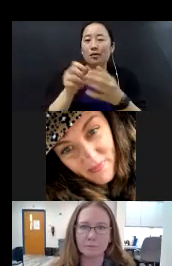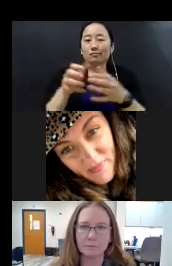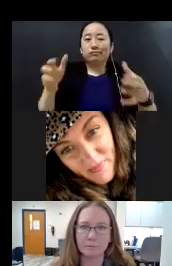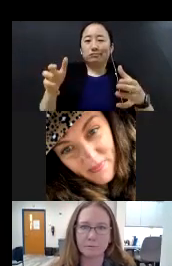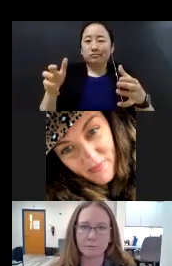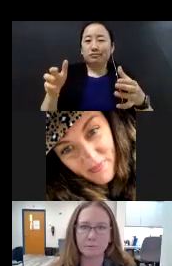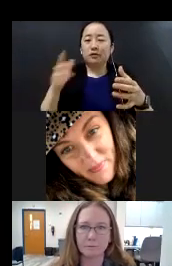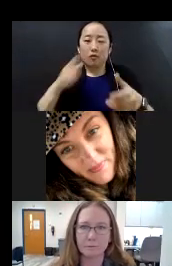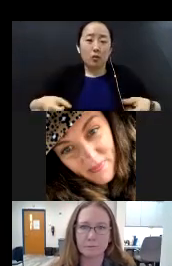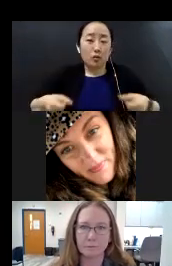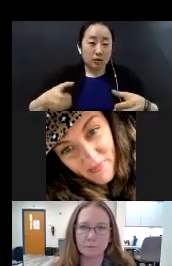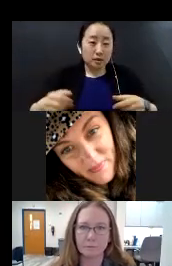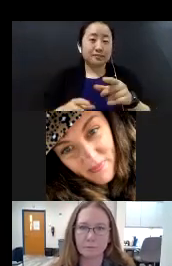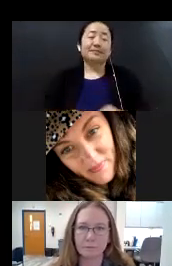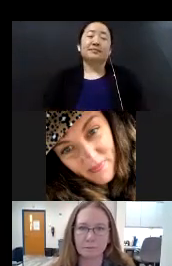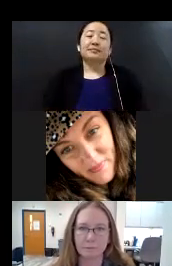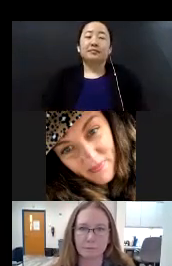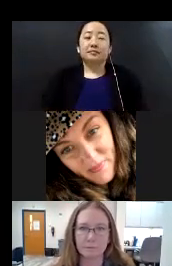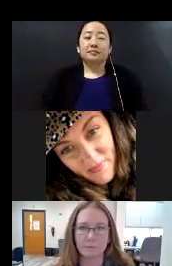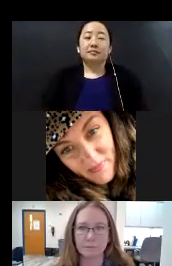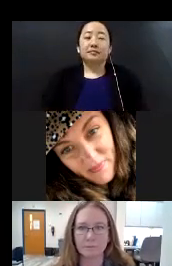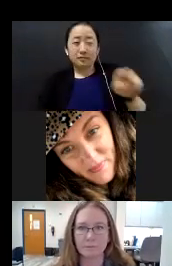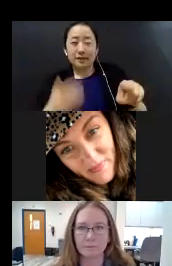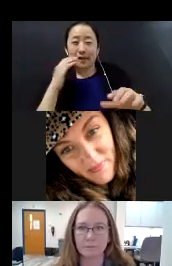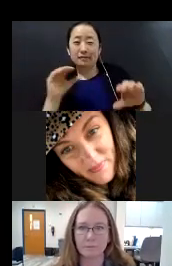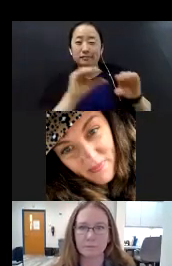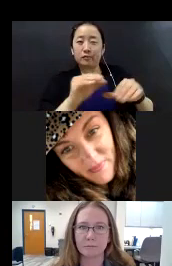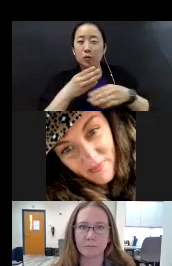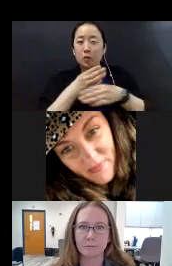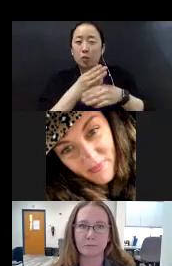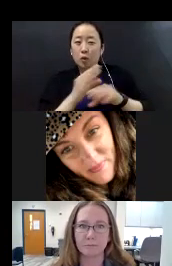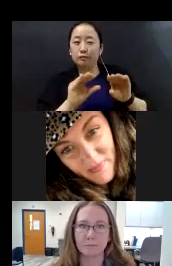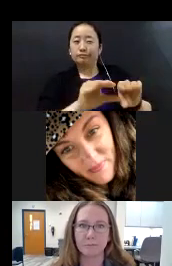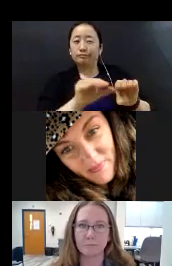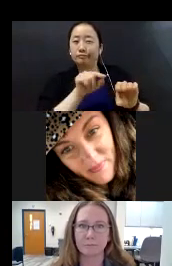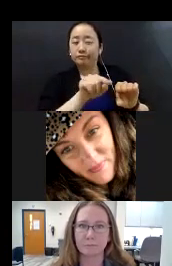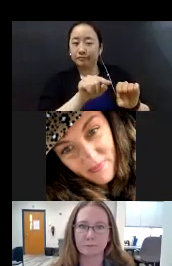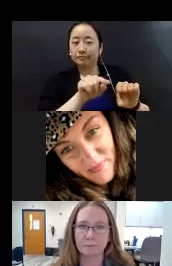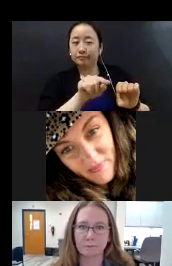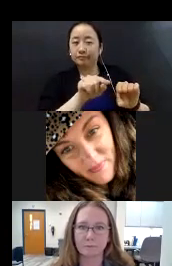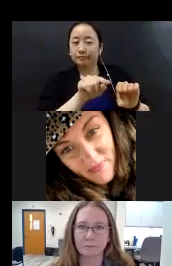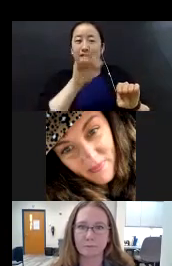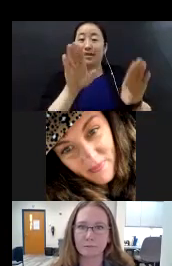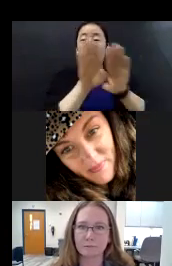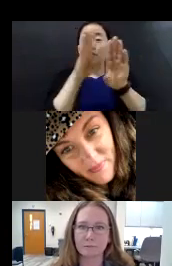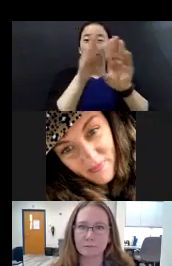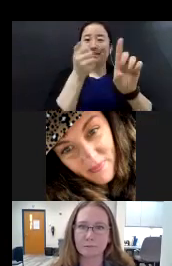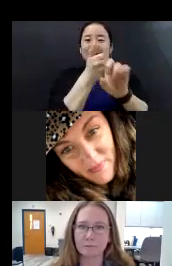THEY ADDED A LANDING HERE. THEY WIDENED THE DOOR SO THEN THE WHEELCHAIR COULD